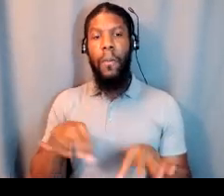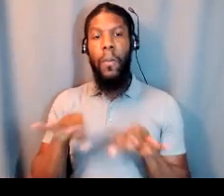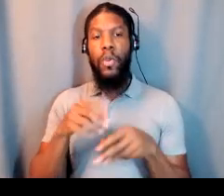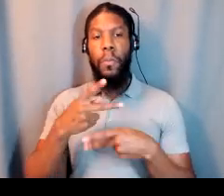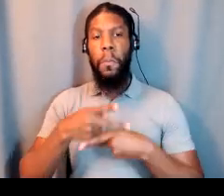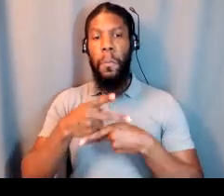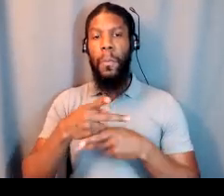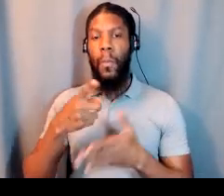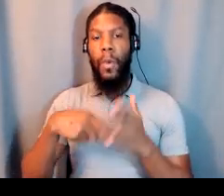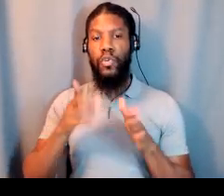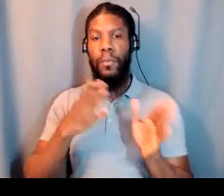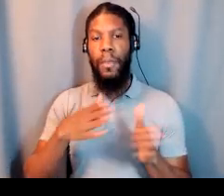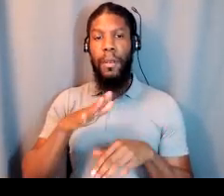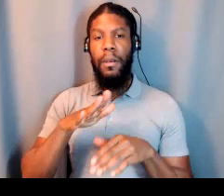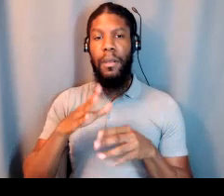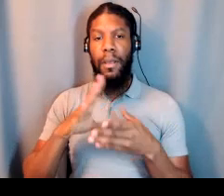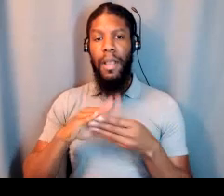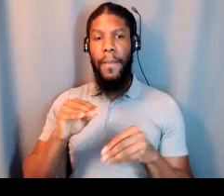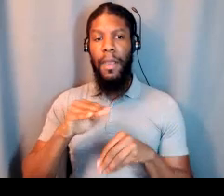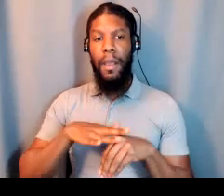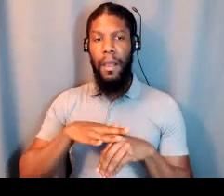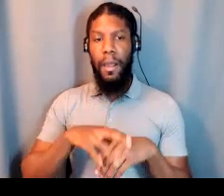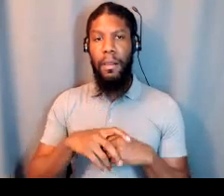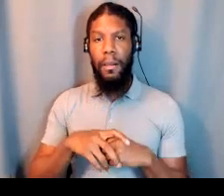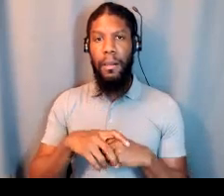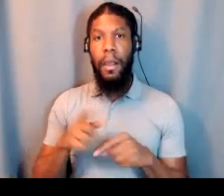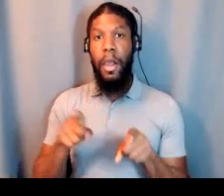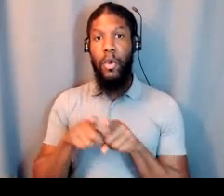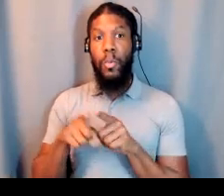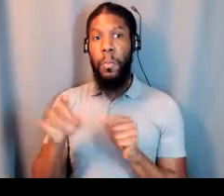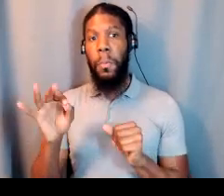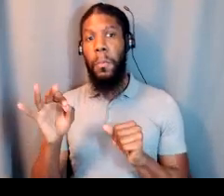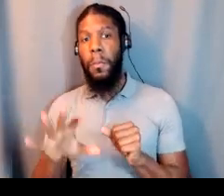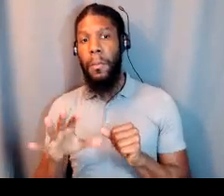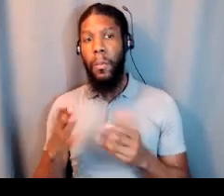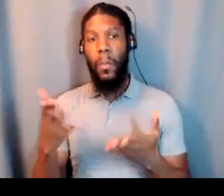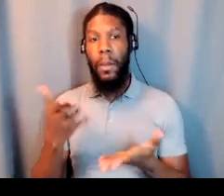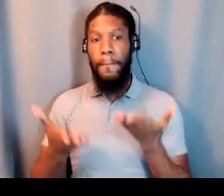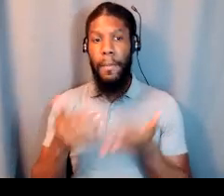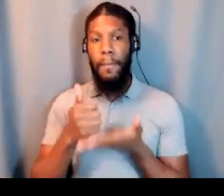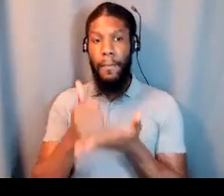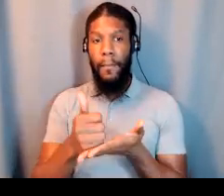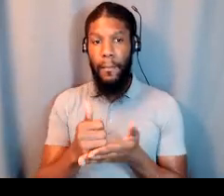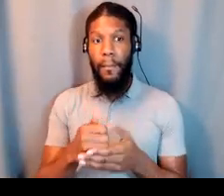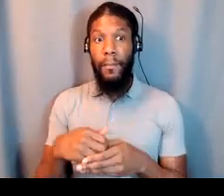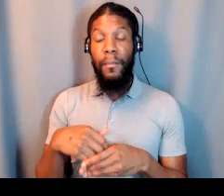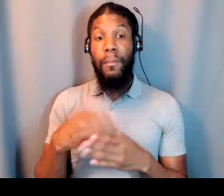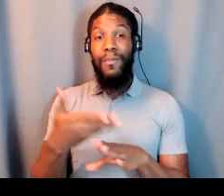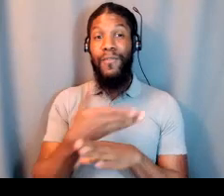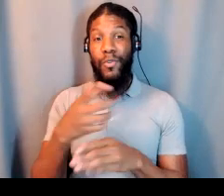that I think may be helpful here too is from the very beginning, choosing what you want to focus on. Do you think that